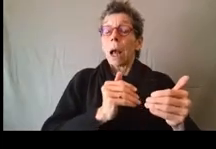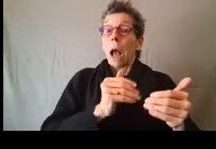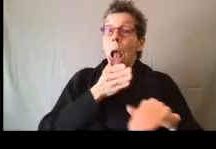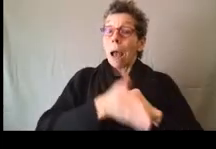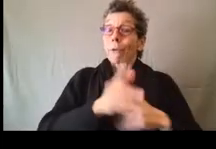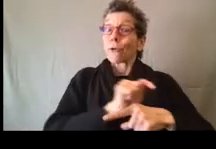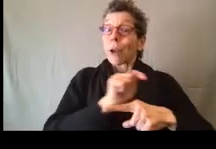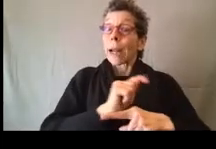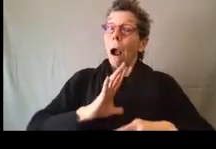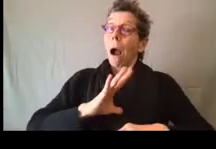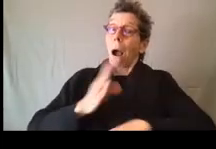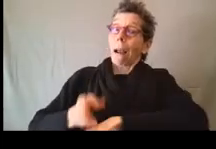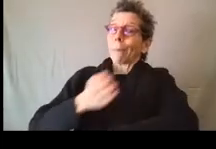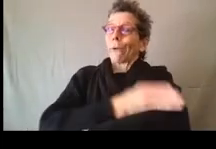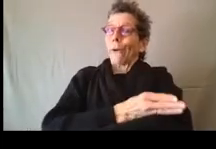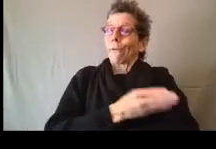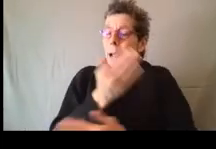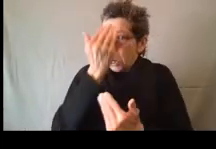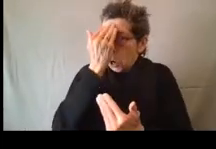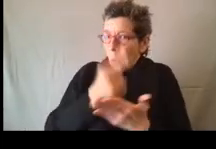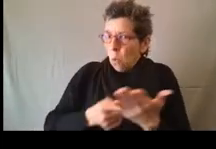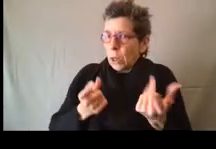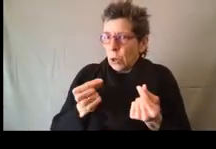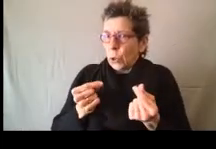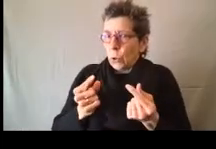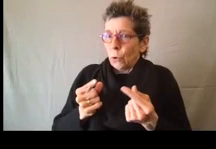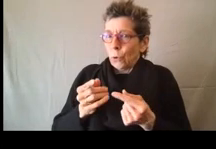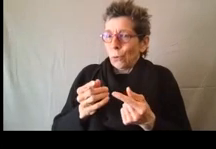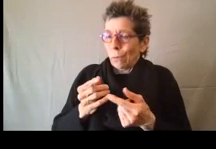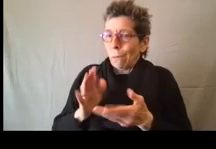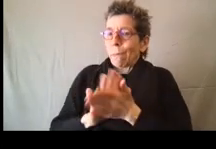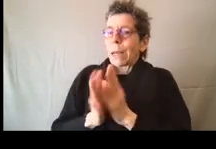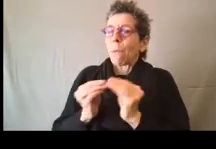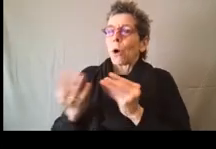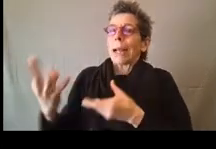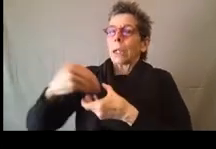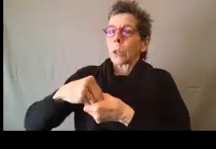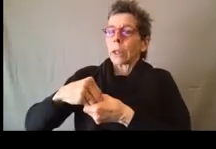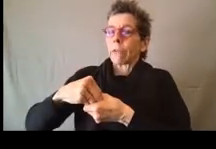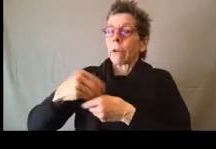specific steps they can take to be more inclusive internally and externally. And our long term